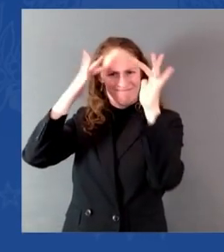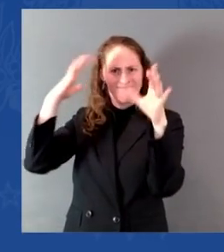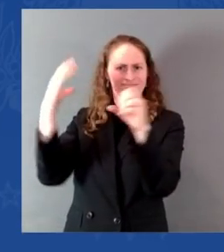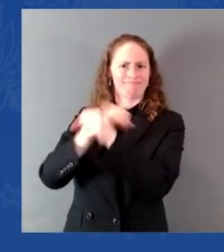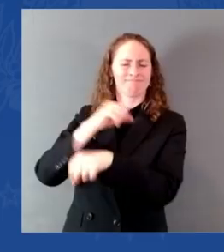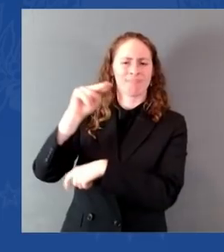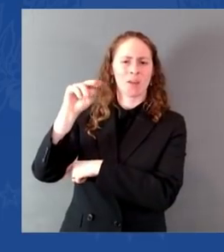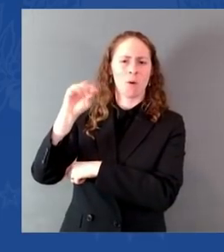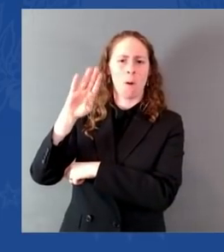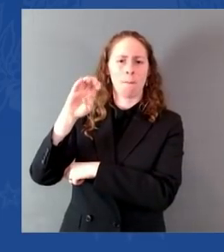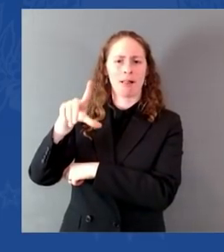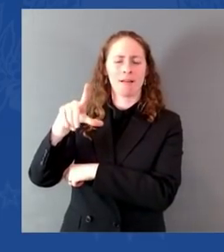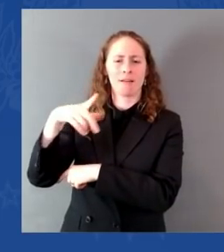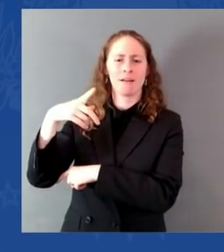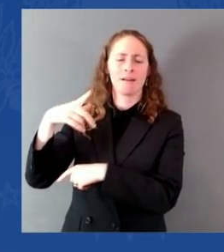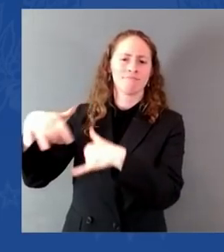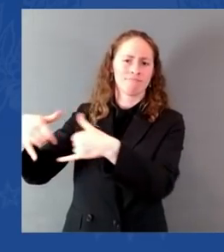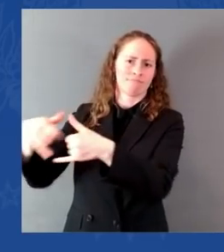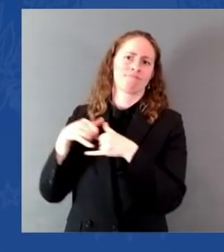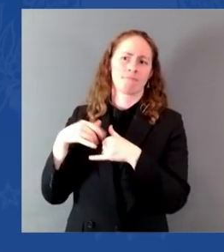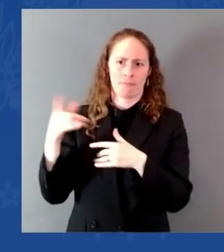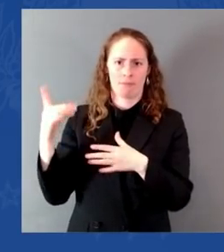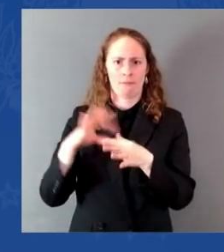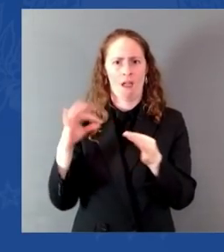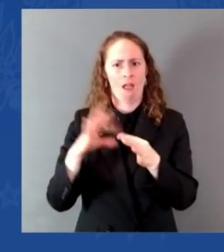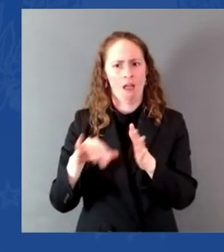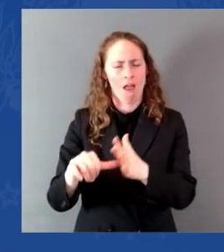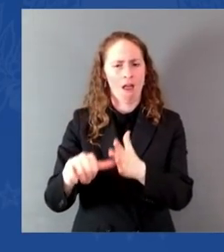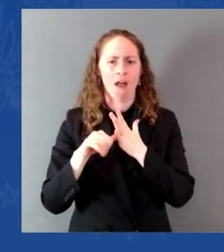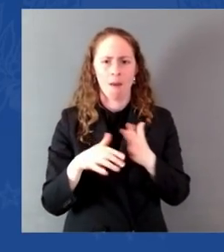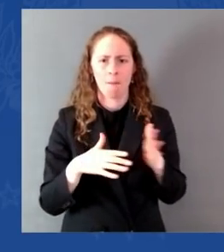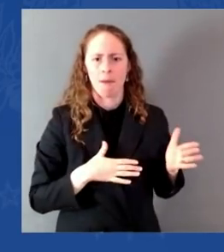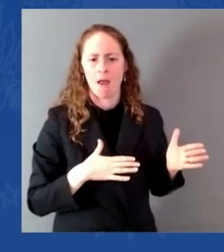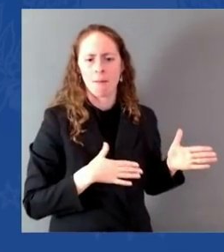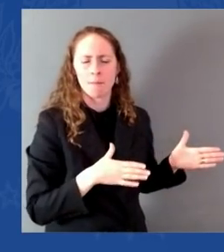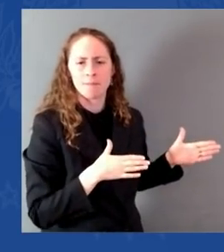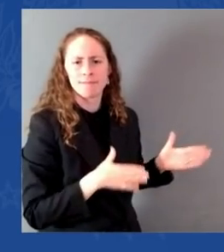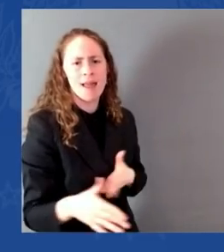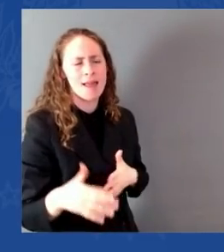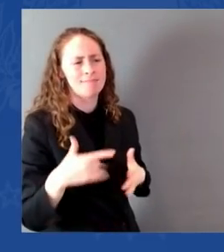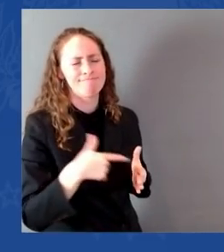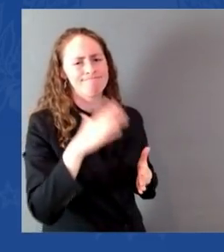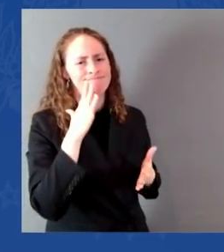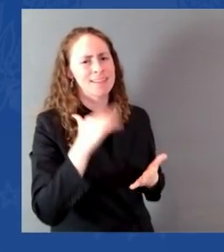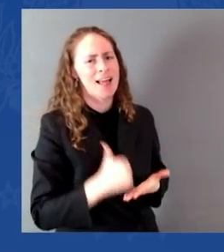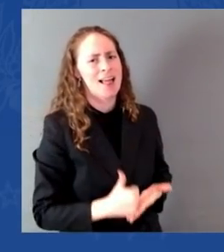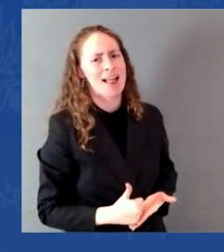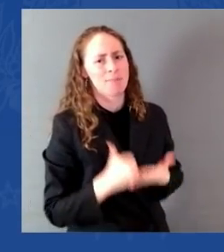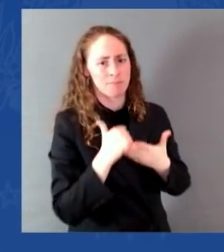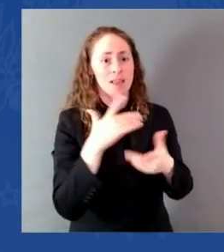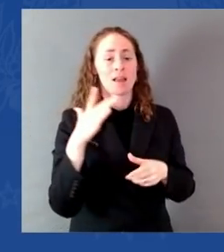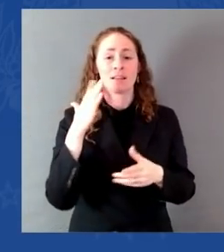inflationary pressures in the economy. Two of the leading rating agencies in the world -- the Wall Street Journal --